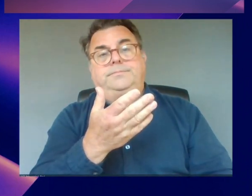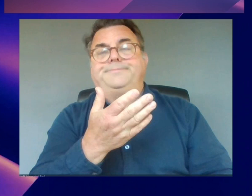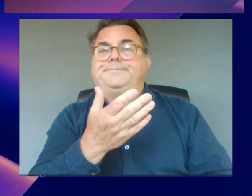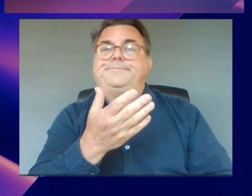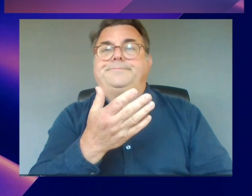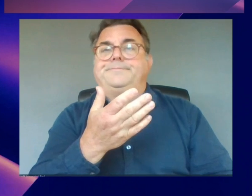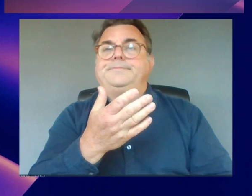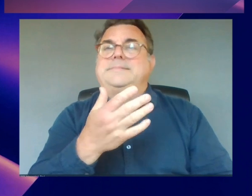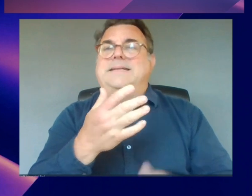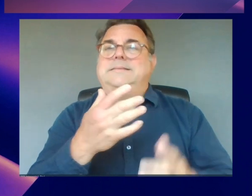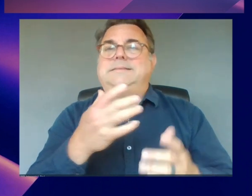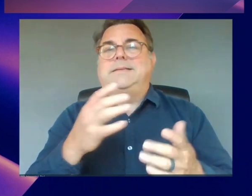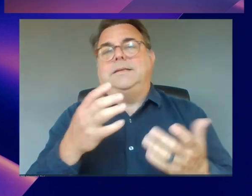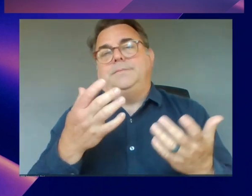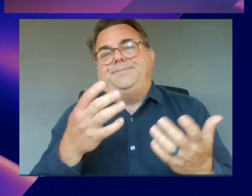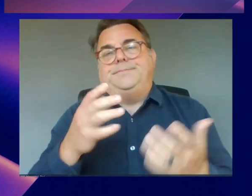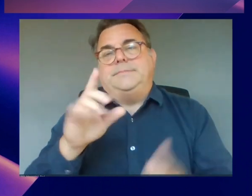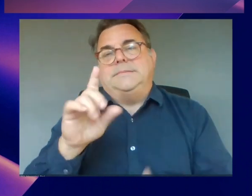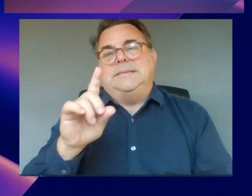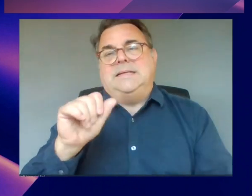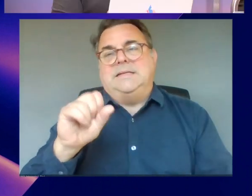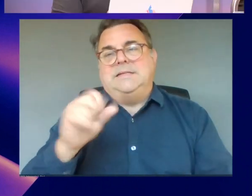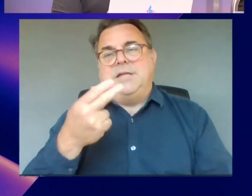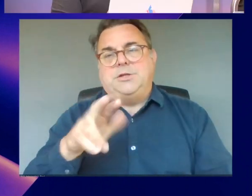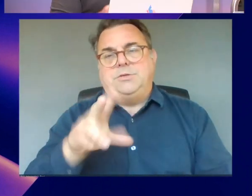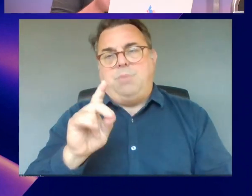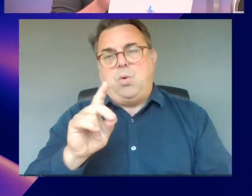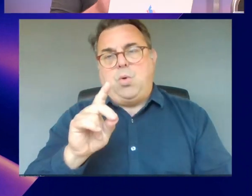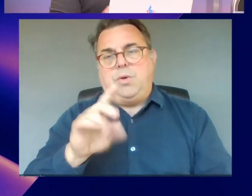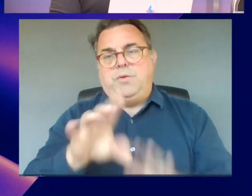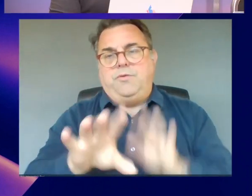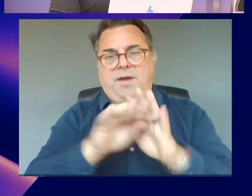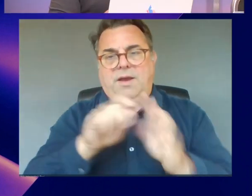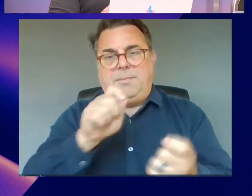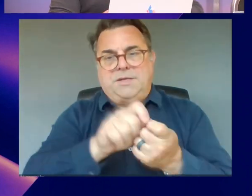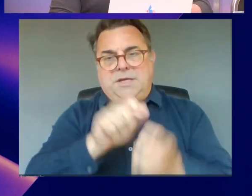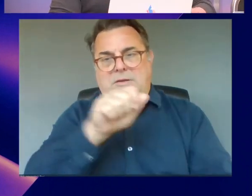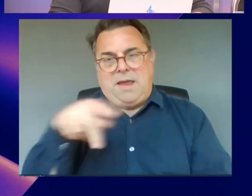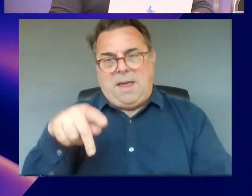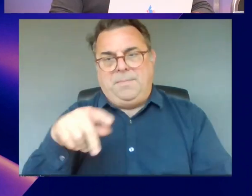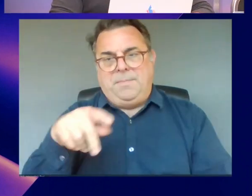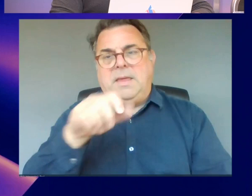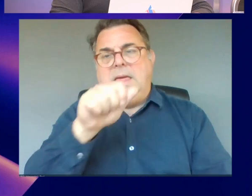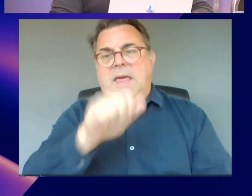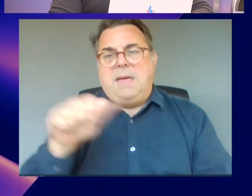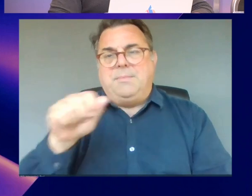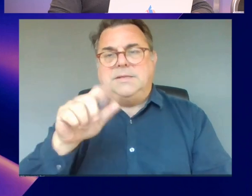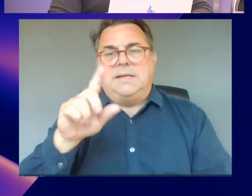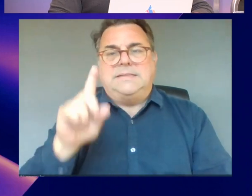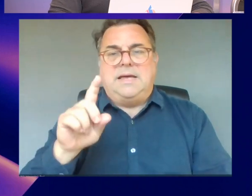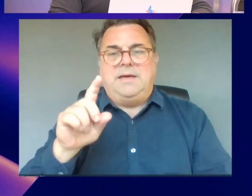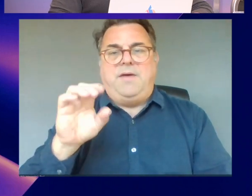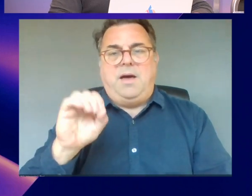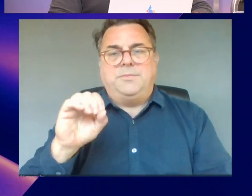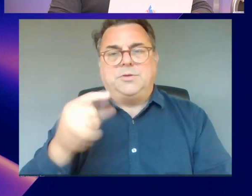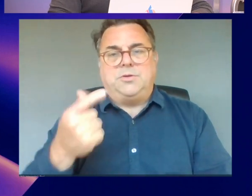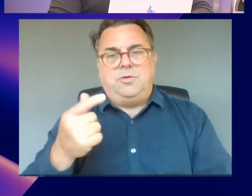where you can go into a specific application. So we have Amazon DevOps Guru right here. When you would click on Amazon DevOps Guru,